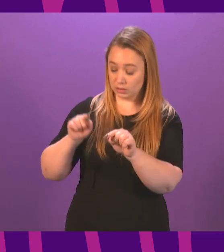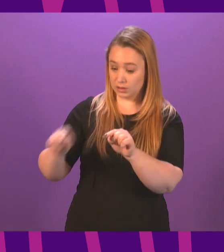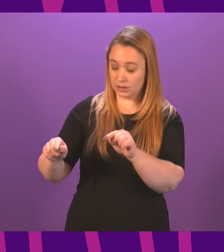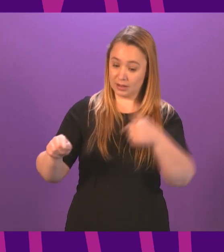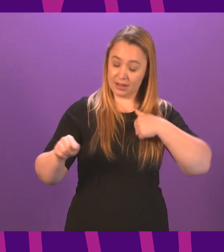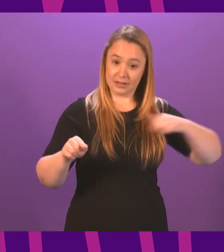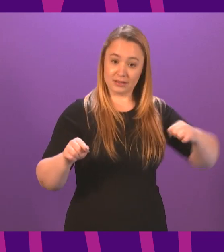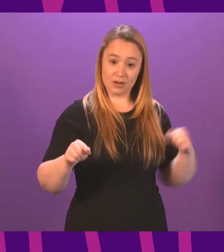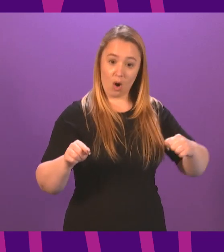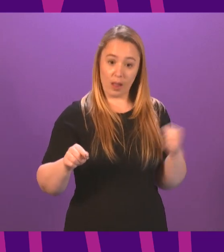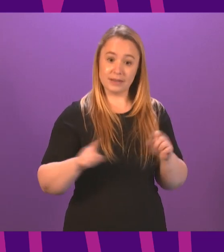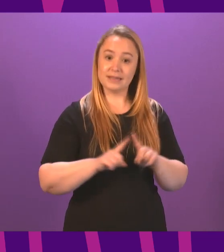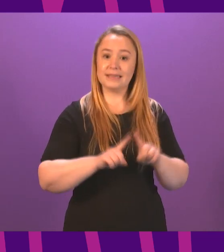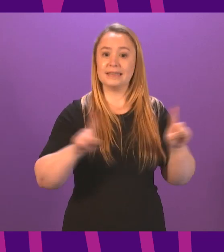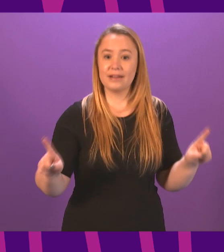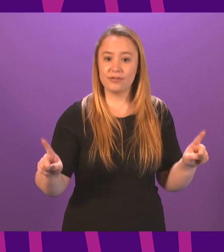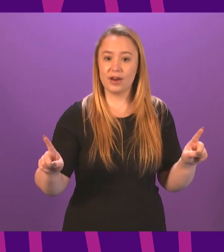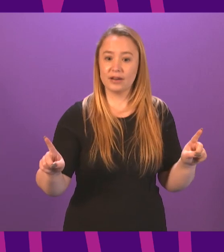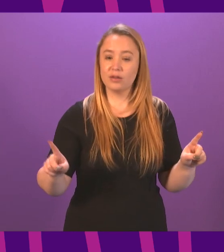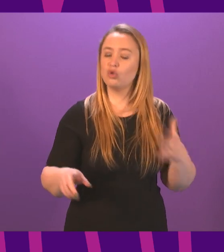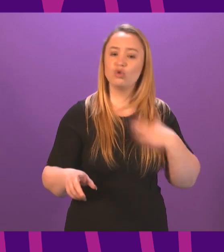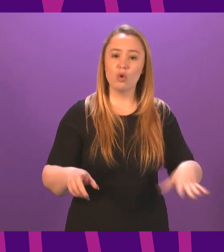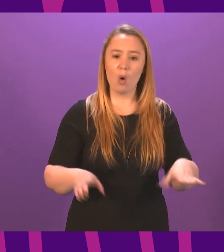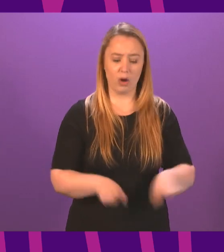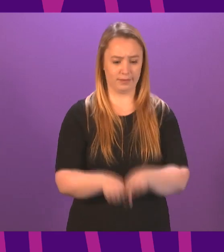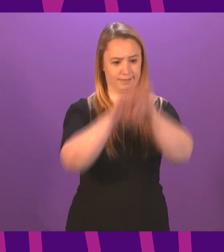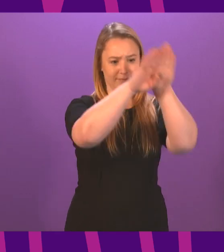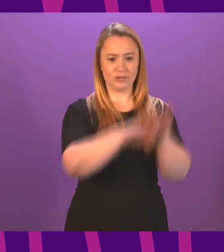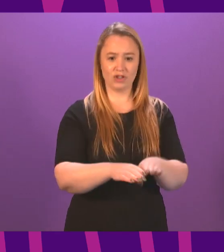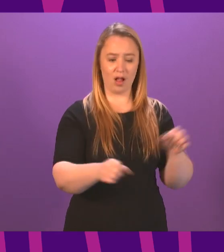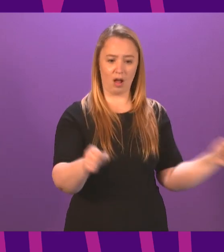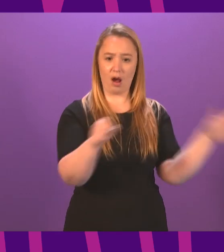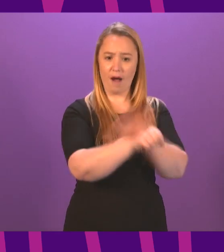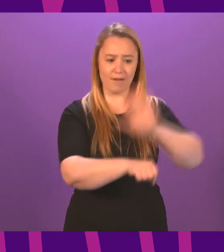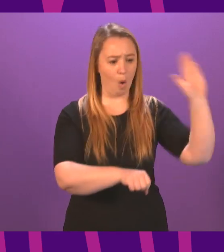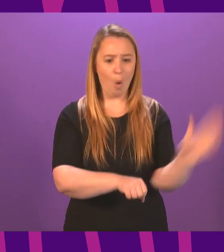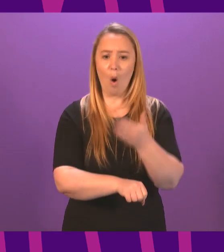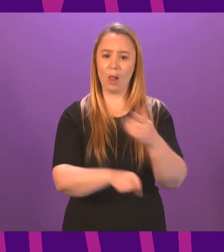one-size-fits-all level of restrictions, because we do not think that it is right for areas